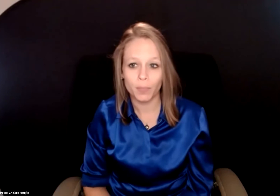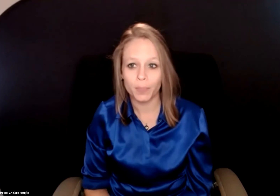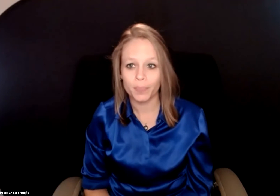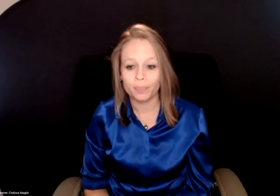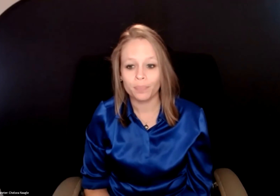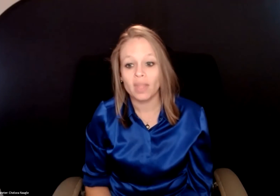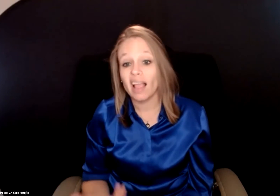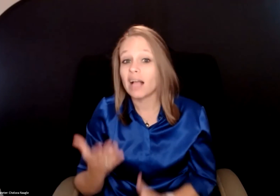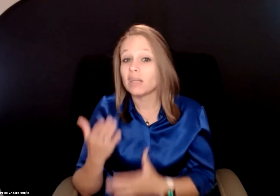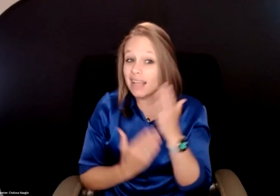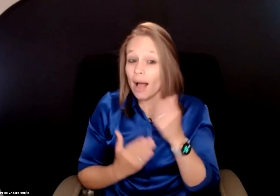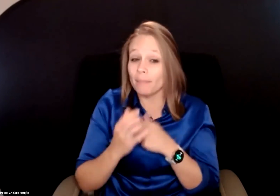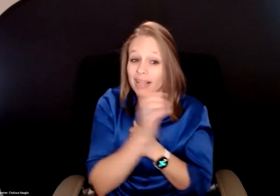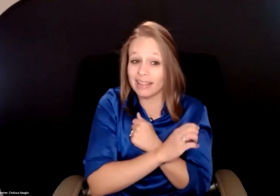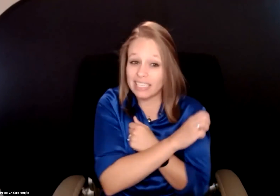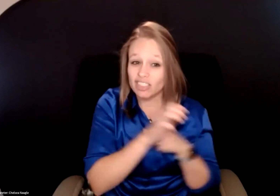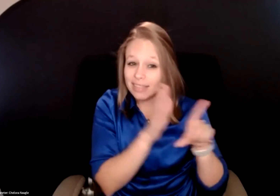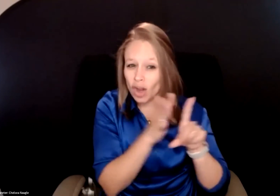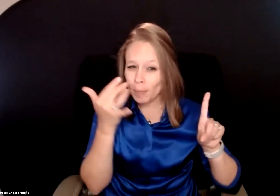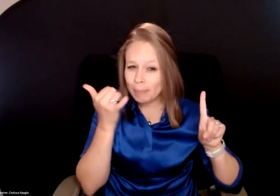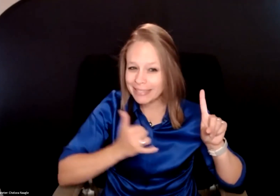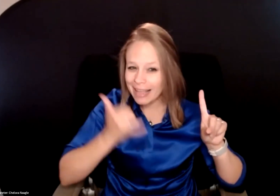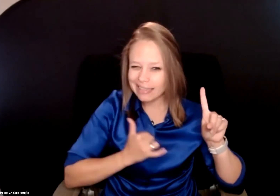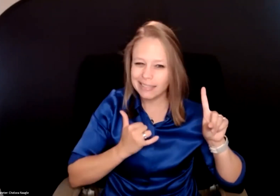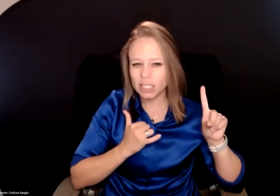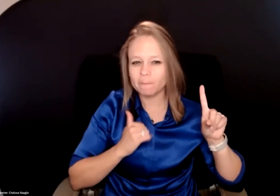that clinicians make